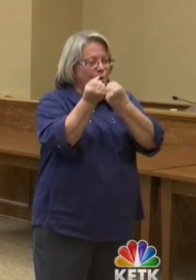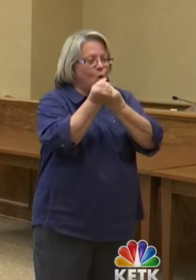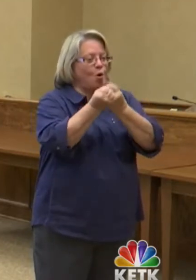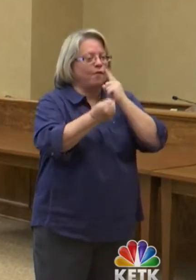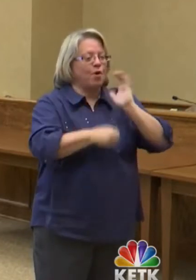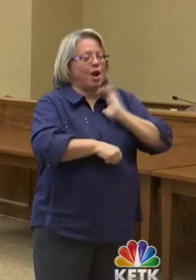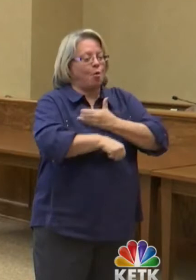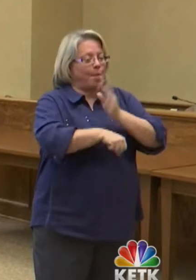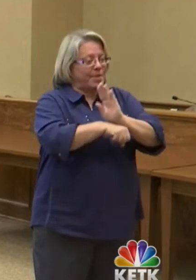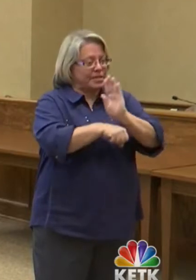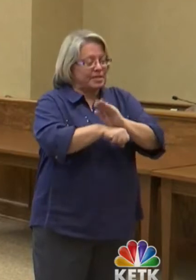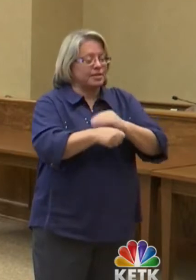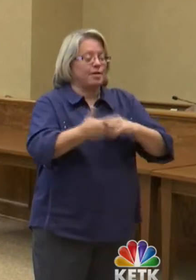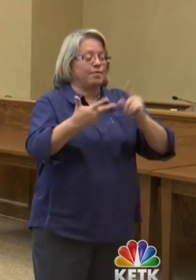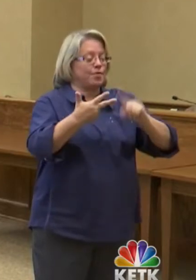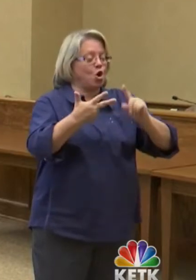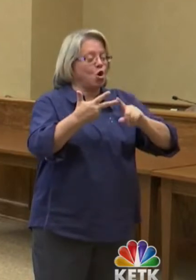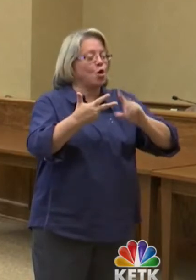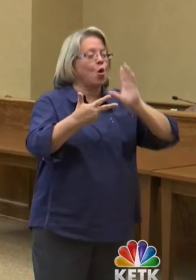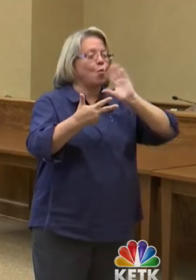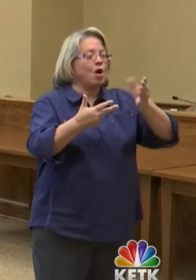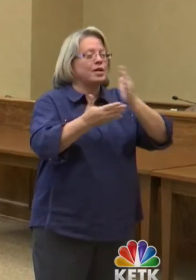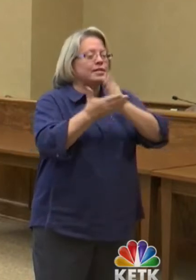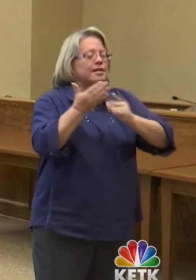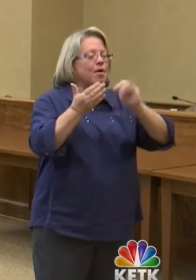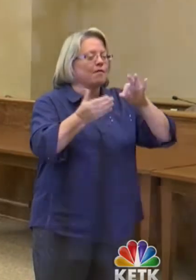TODAY ABOUT PREVIOUSLY ABOUT THE NEED TO CONTINUE GOOD VOLUNTARY HEALTHY HABITS AND PERSONAL CHOICES IN OUR